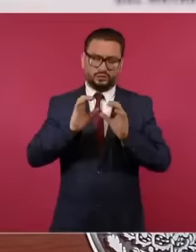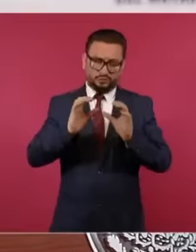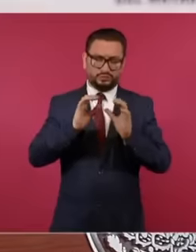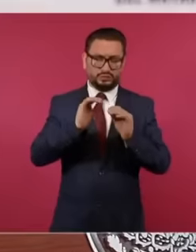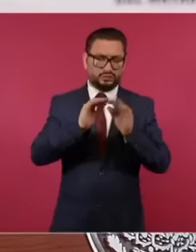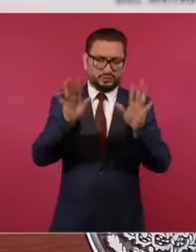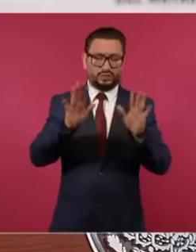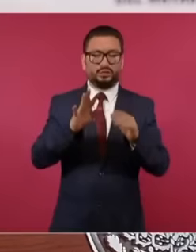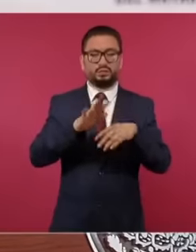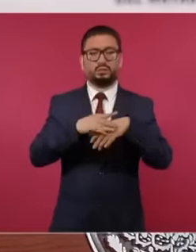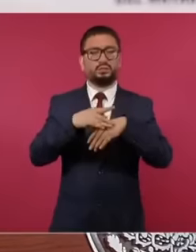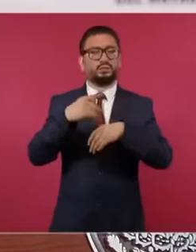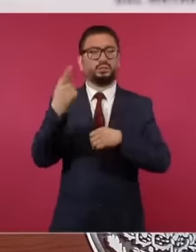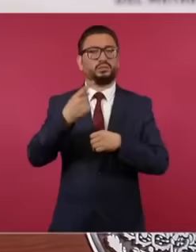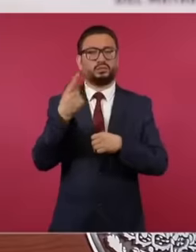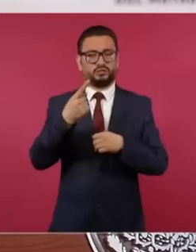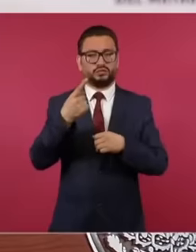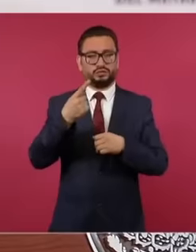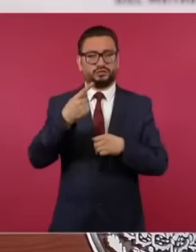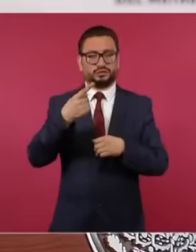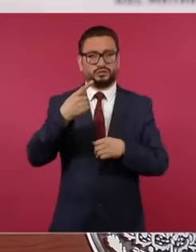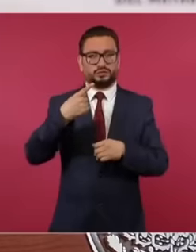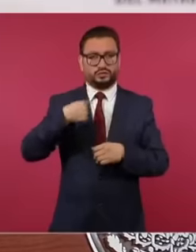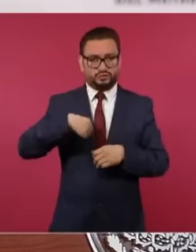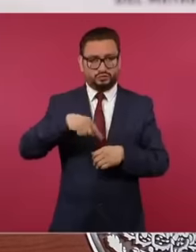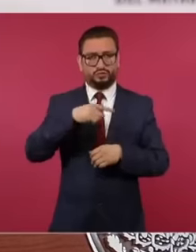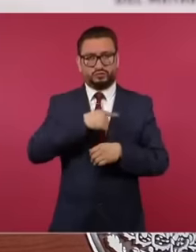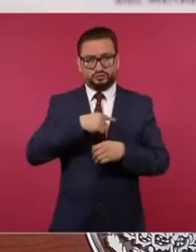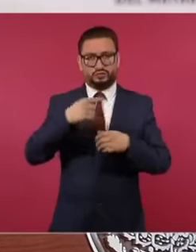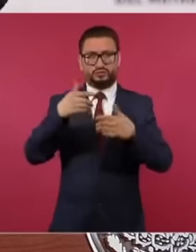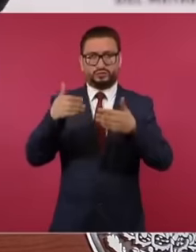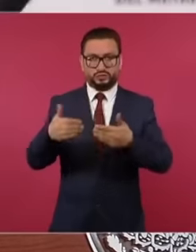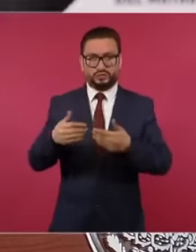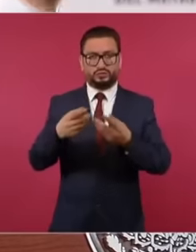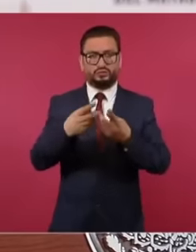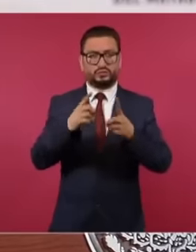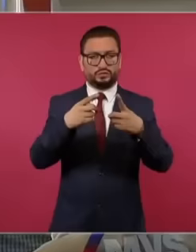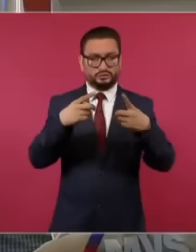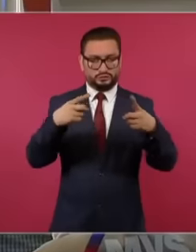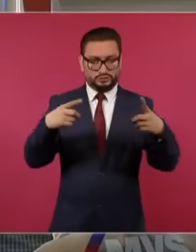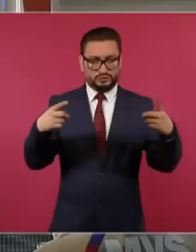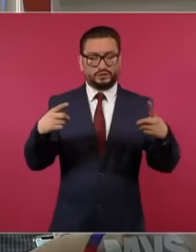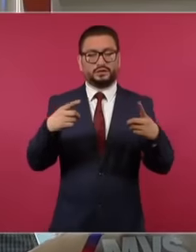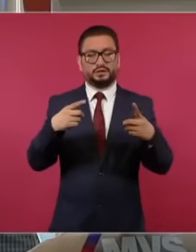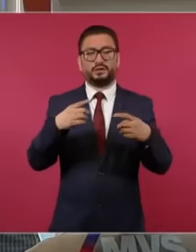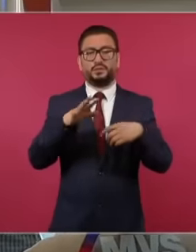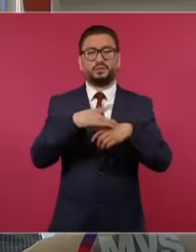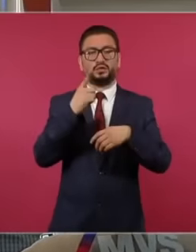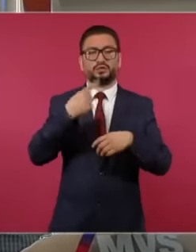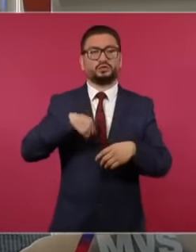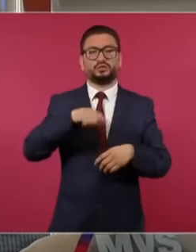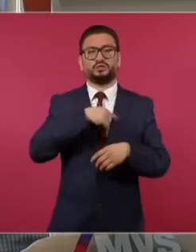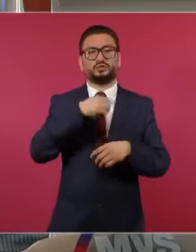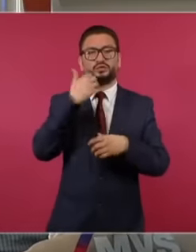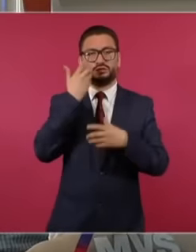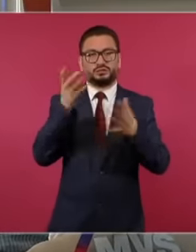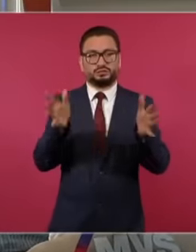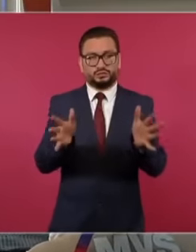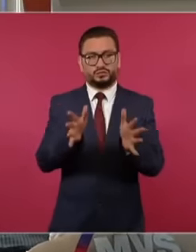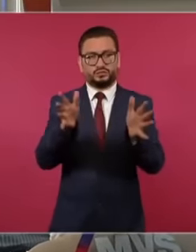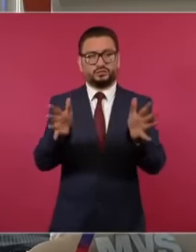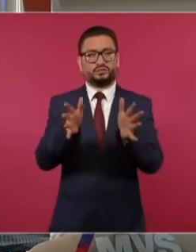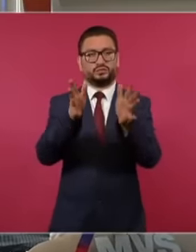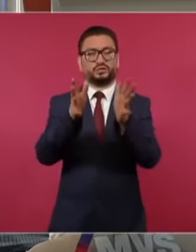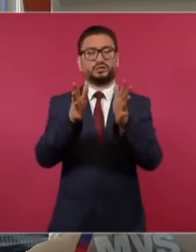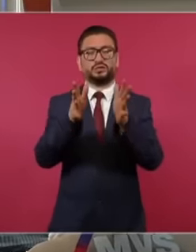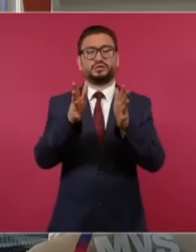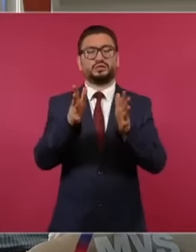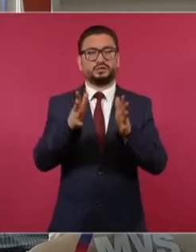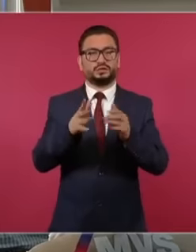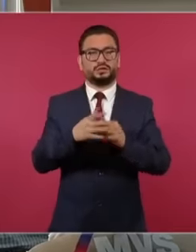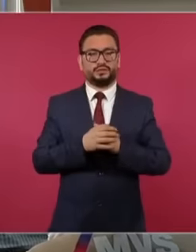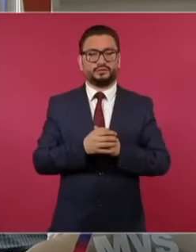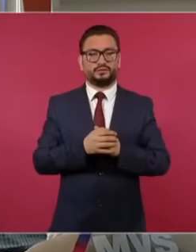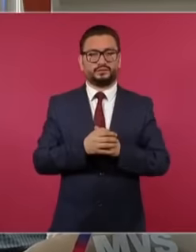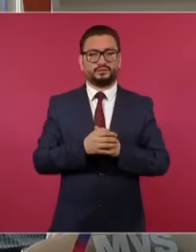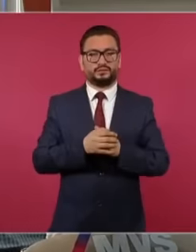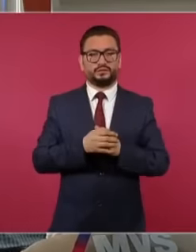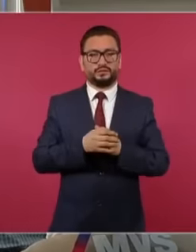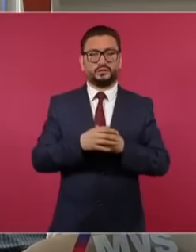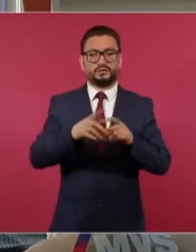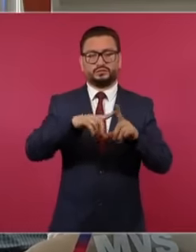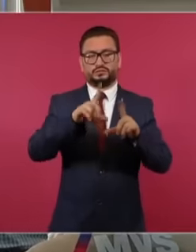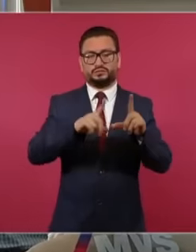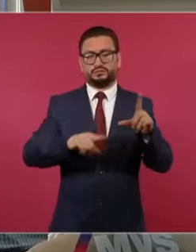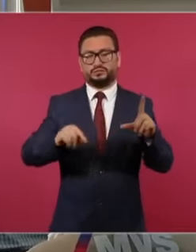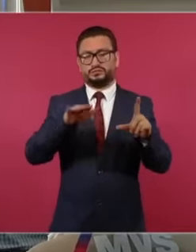because we have curtains for development, for example, we're promoting the whole ism. The entire strip